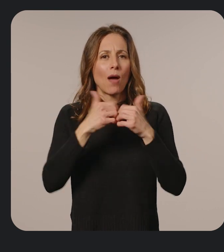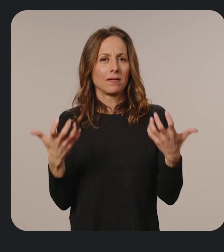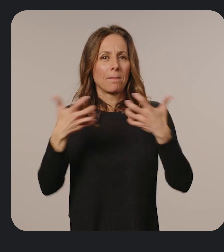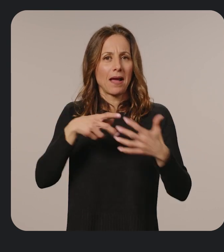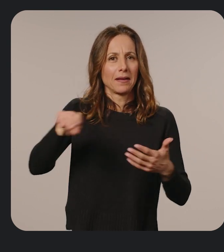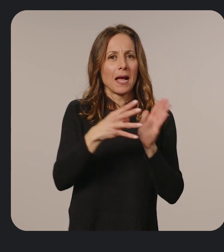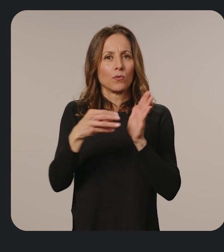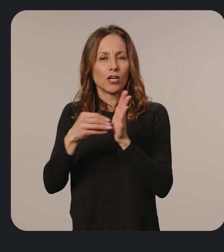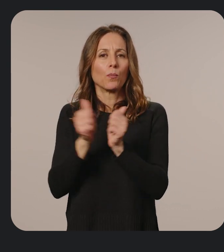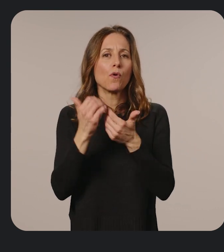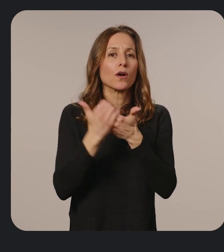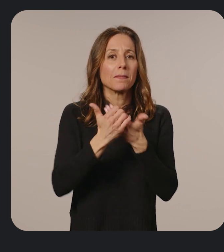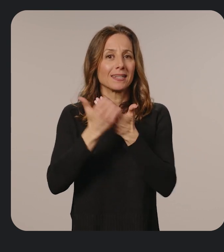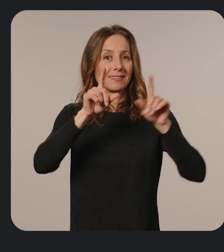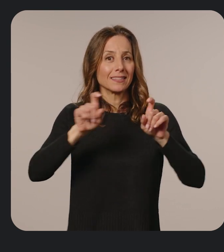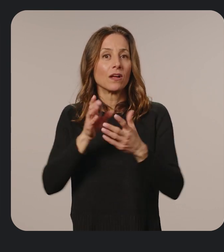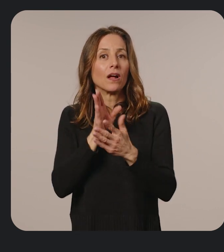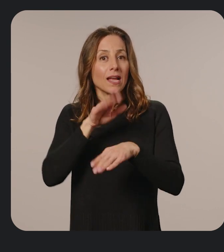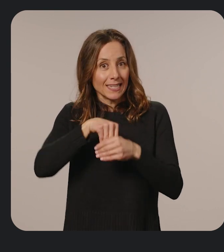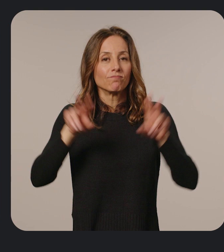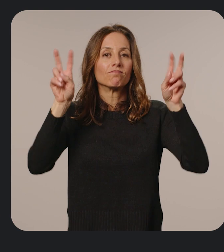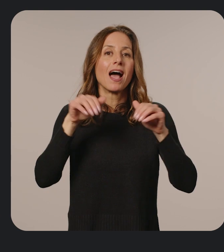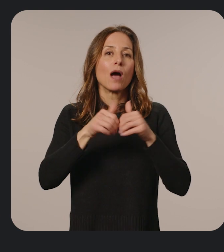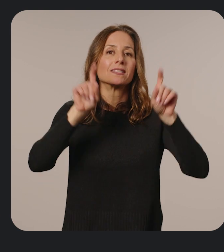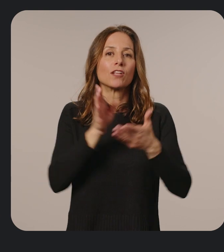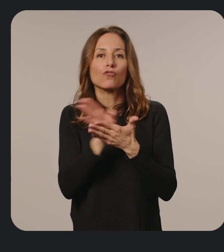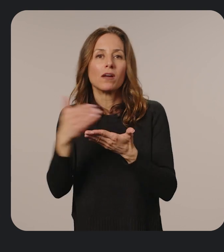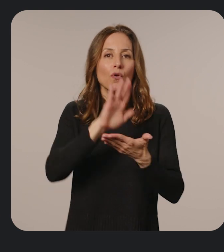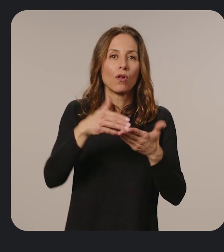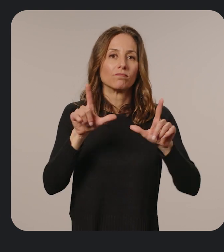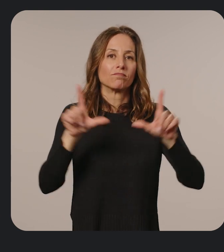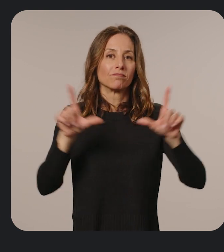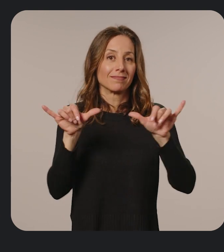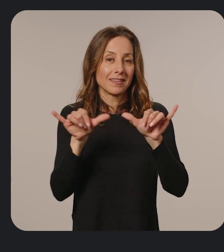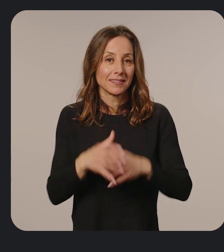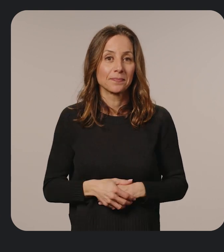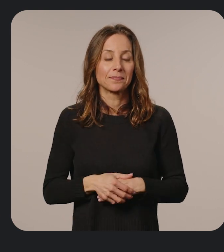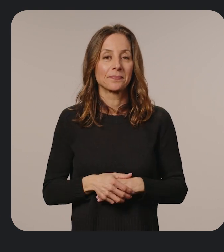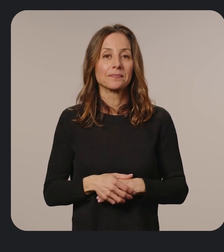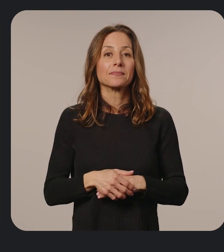and you can learn what to test for and how to combine these emulators with automated tests in How to Test Across All Screen Sizes.